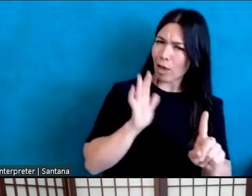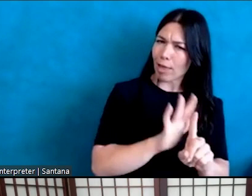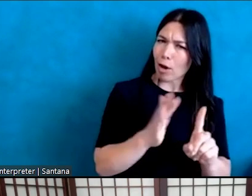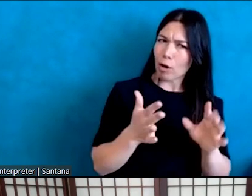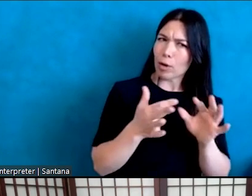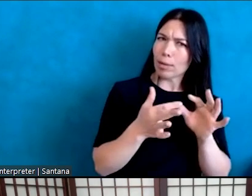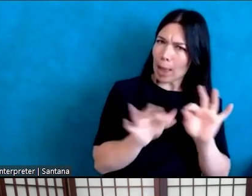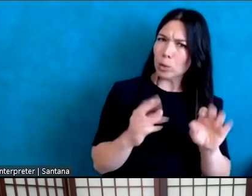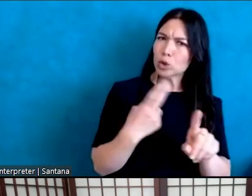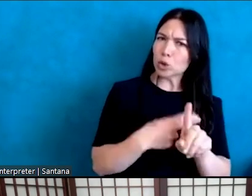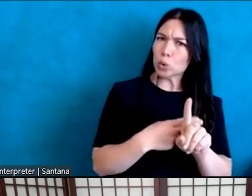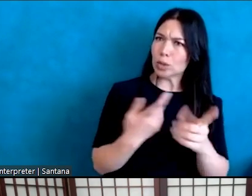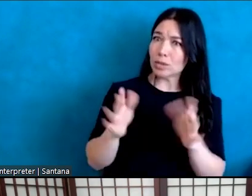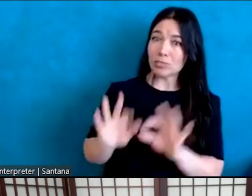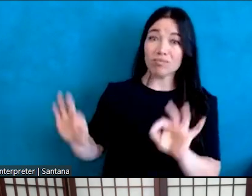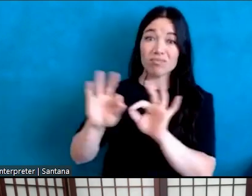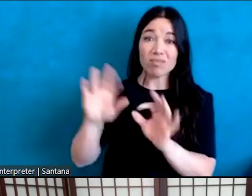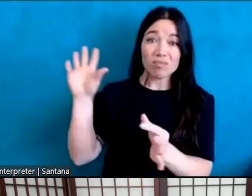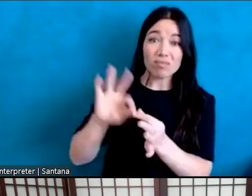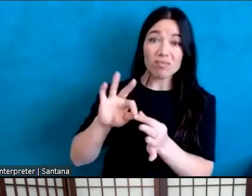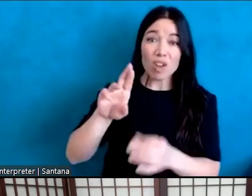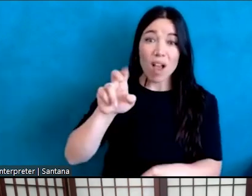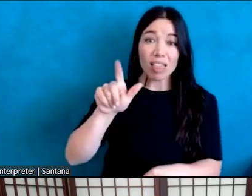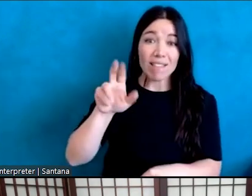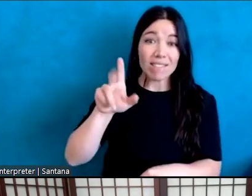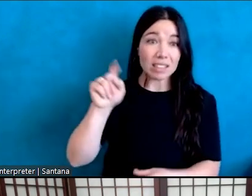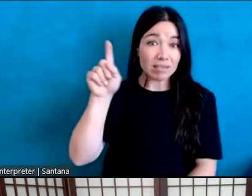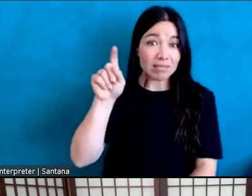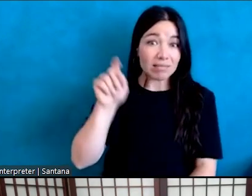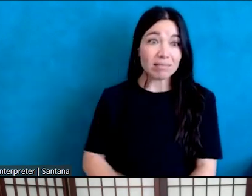Do community members and others, including scholars who are not members of the community in question,